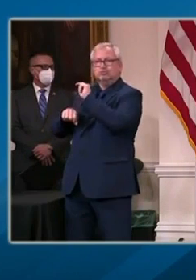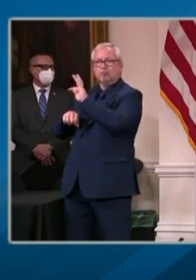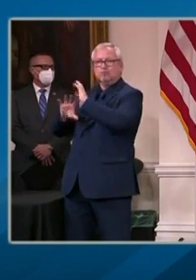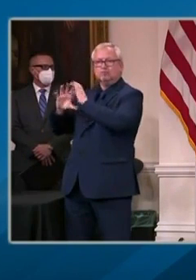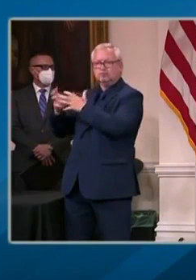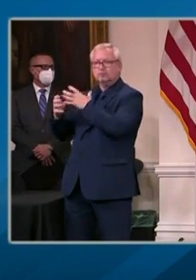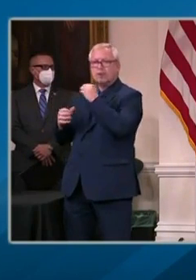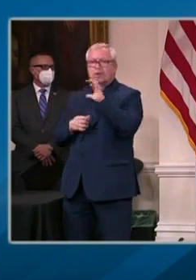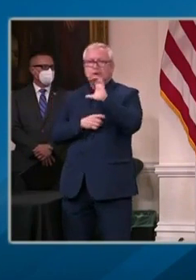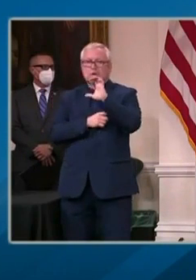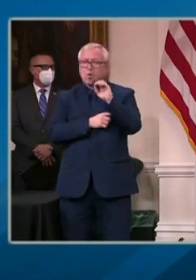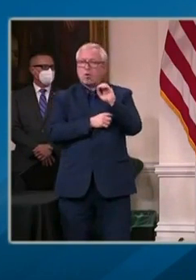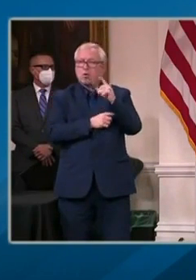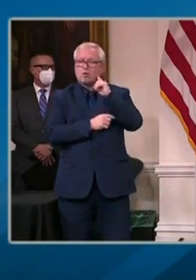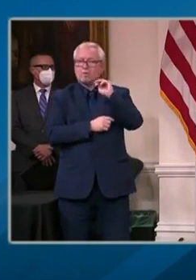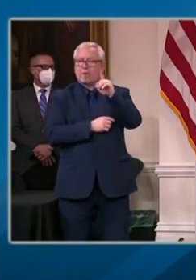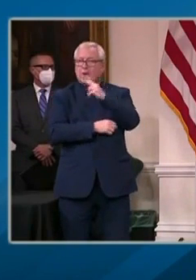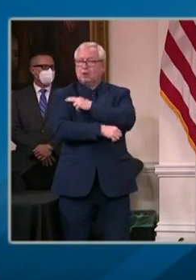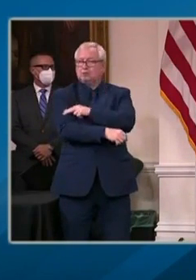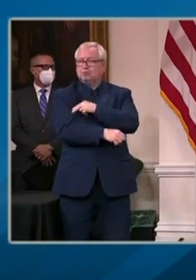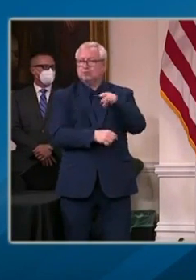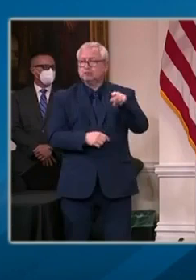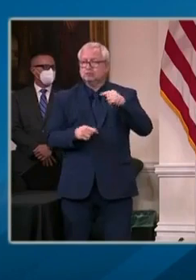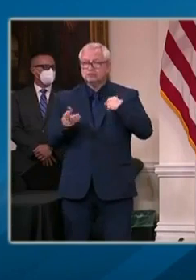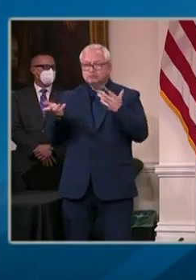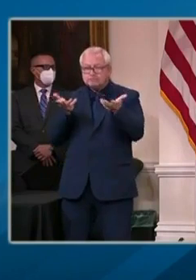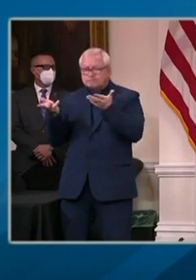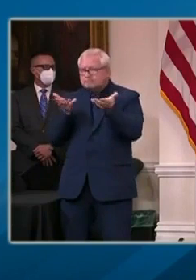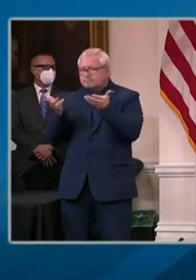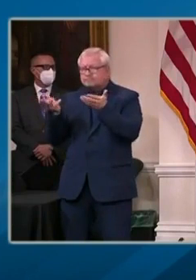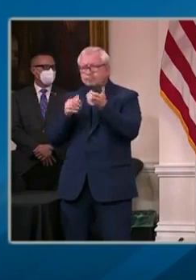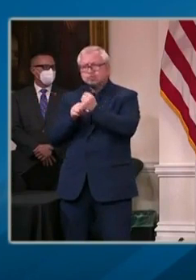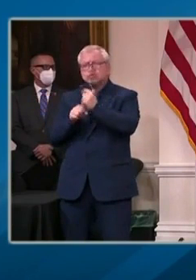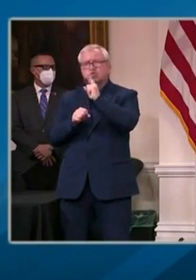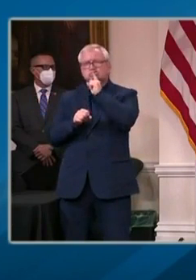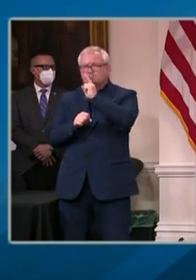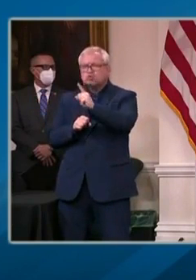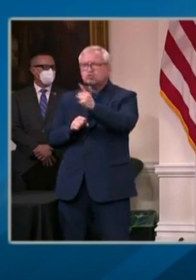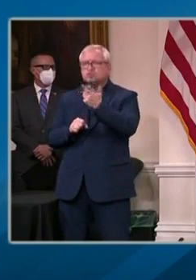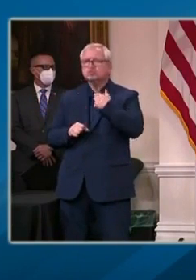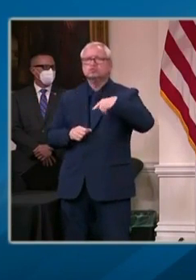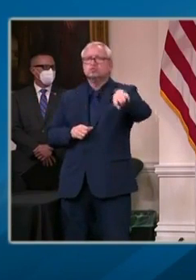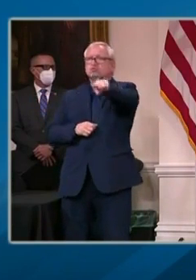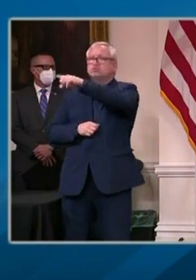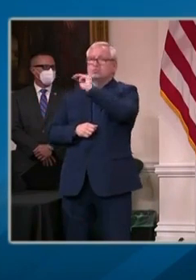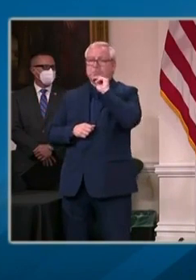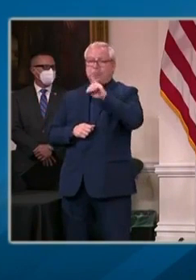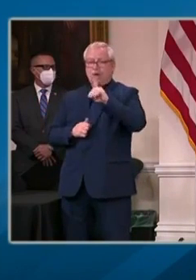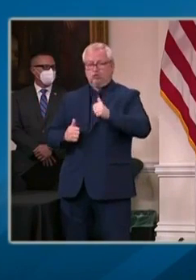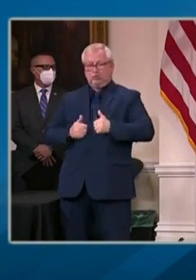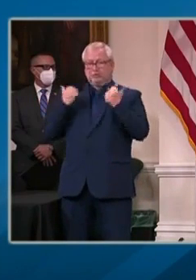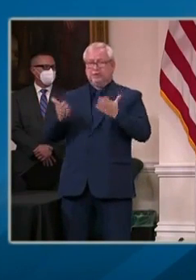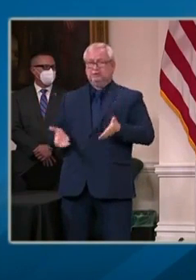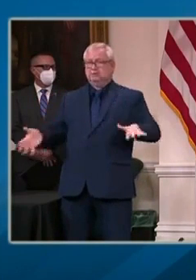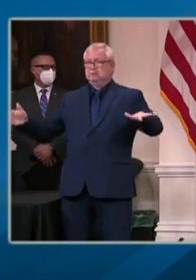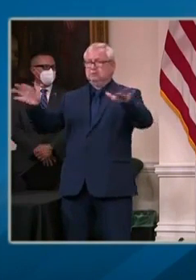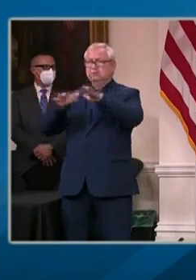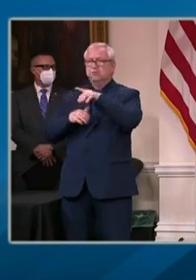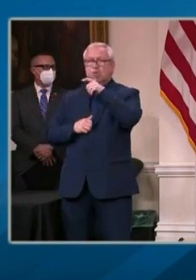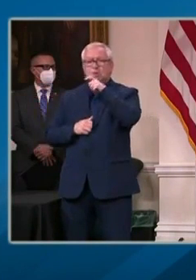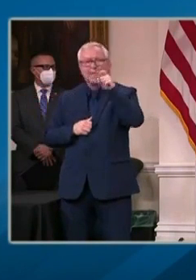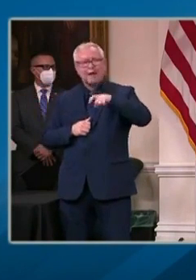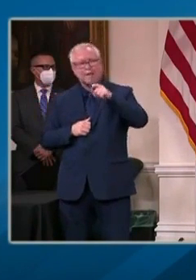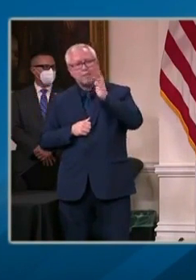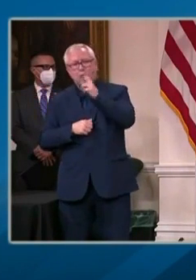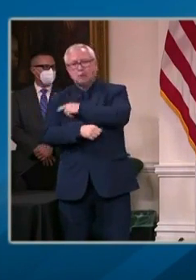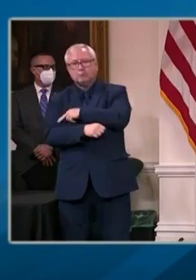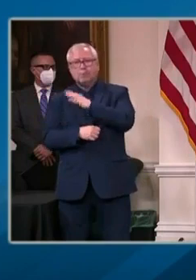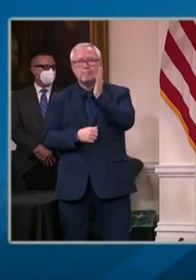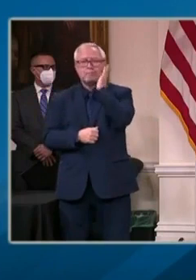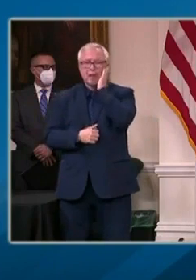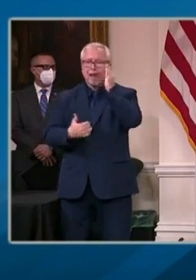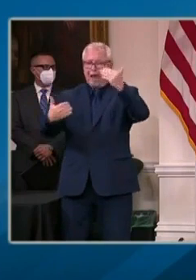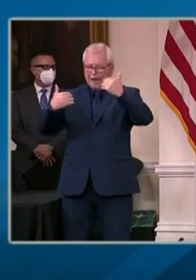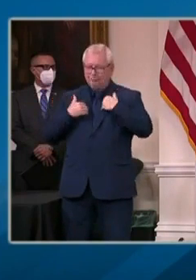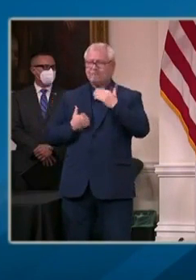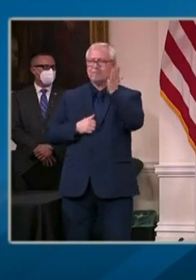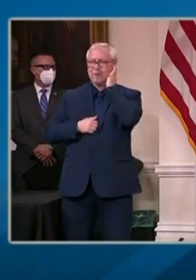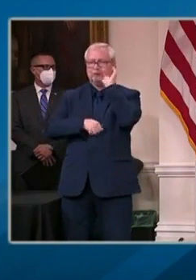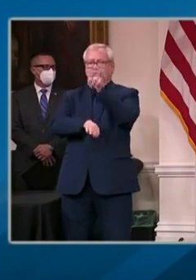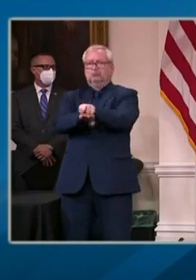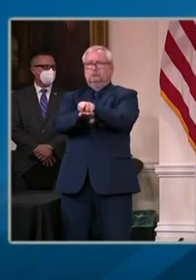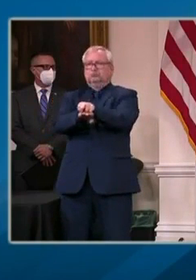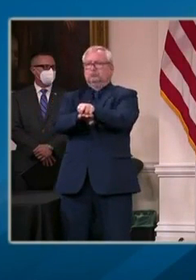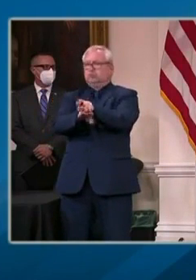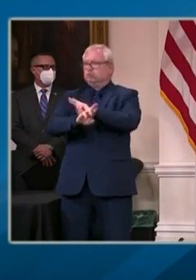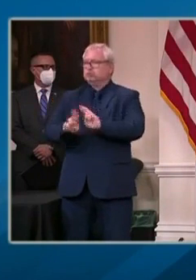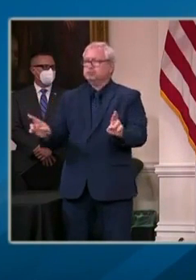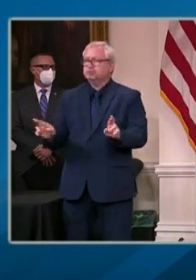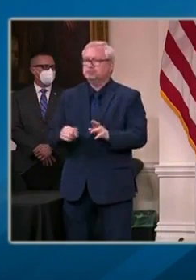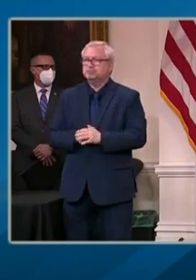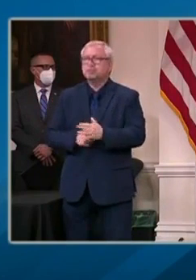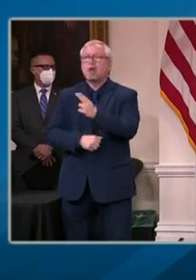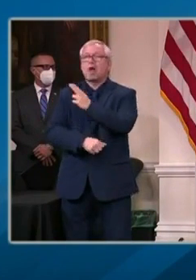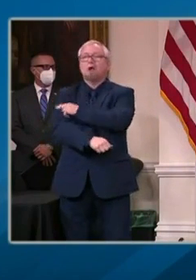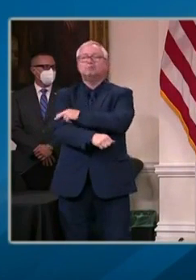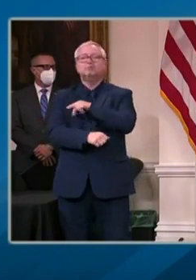ON OUR CORONAVIRUS TASK FORCE AND C.E.O.'S OF MARYLAND HOSPITALS WE ARE TAKING THESE STEPS TO ENSURE EVERY MARYLANDER IN NEED OF A HOSPITAL BED IS ABLE TO GET A HOSPITAL BED.